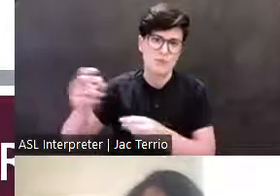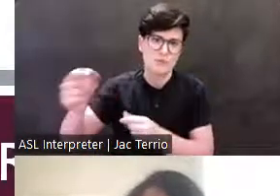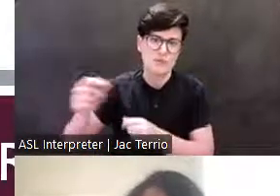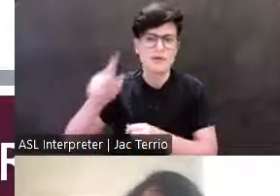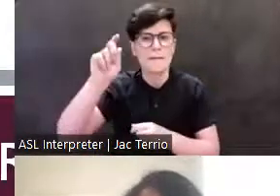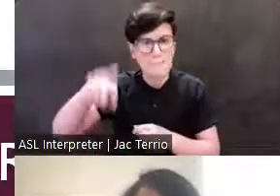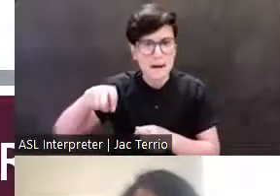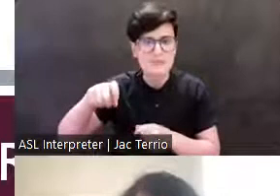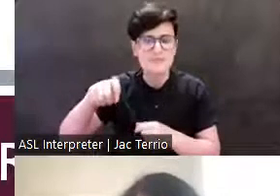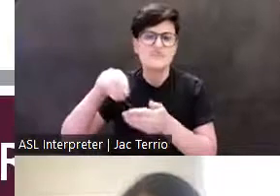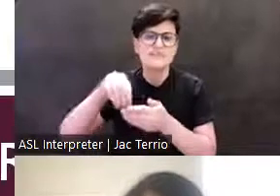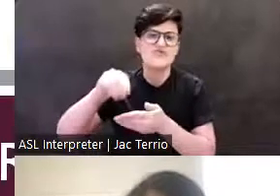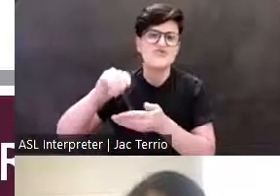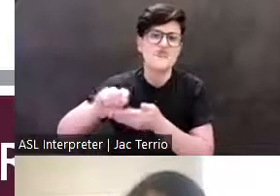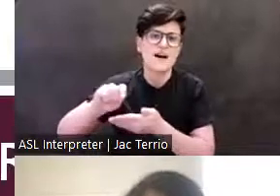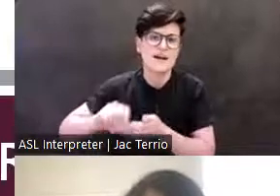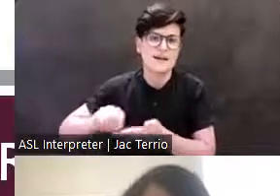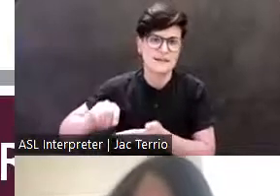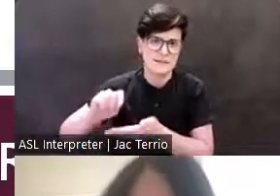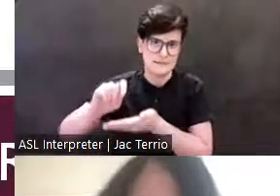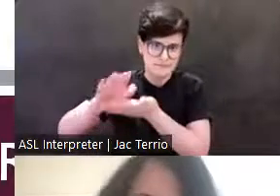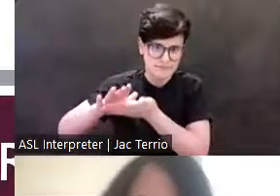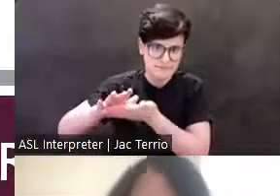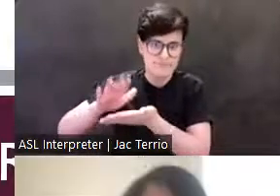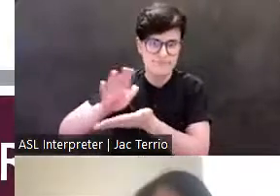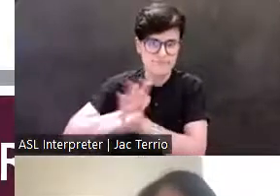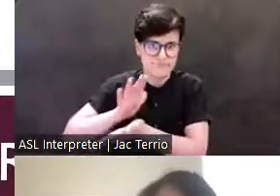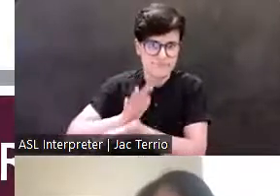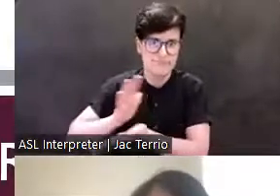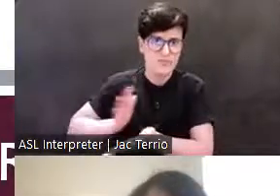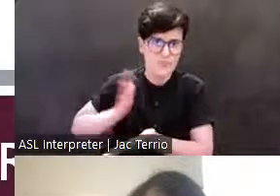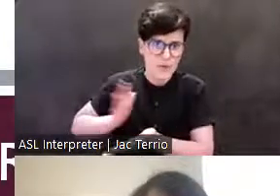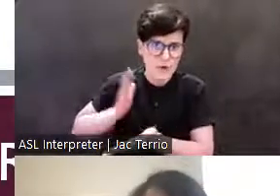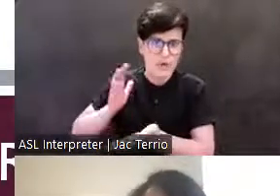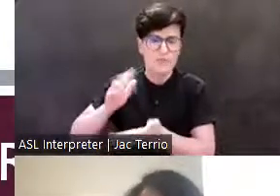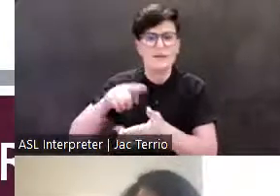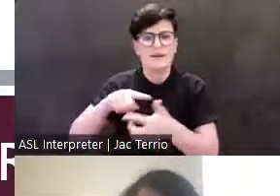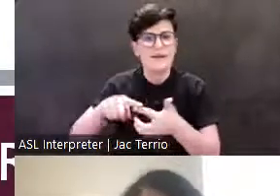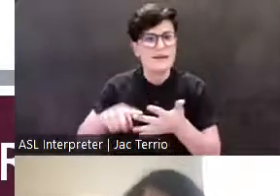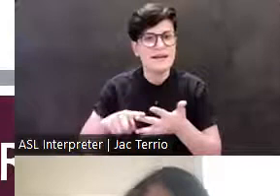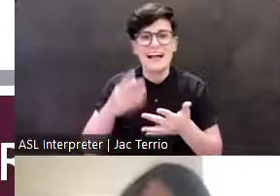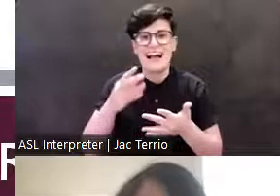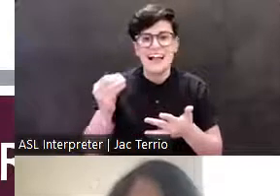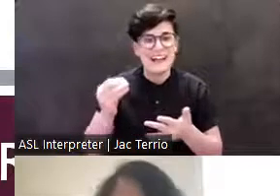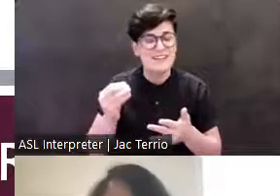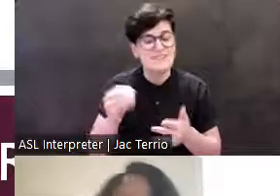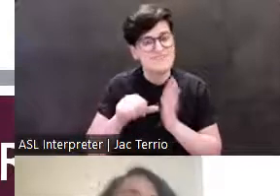And also what is really important, is not enough to just have them or the landlord or